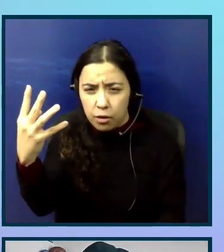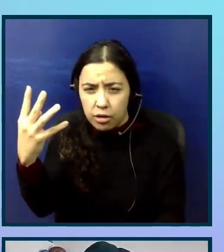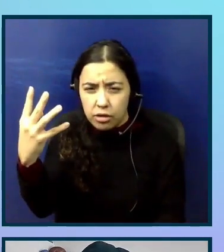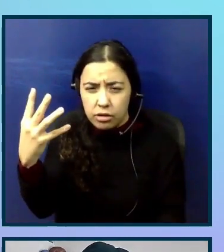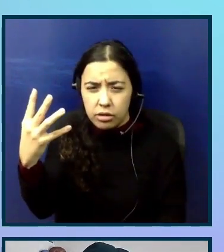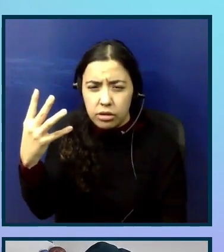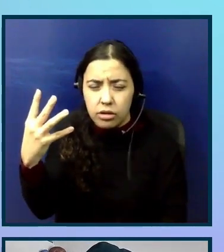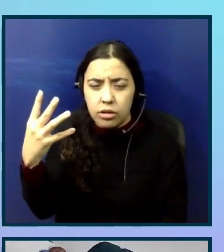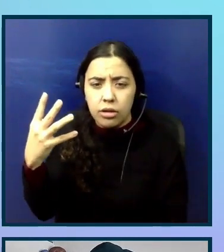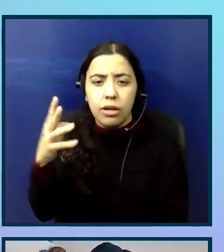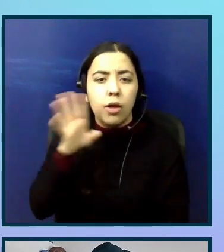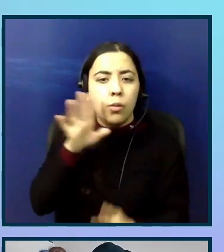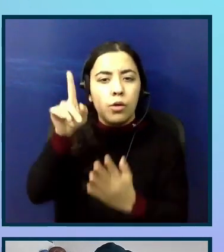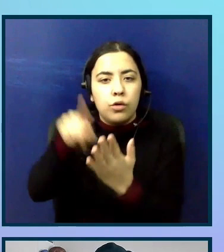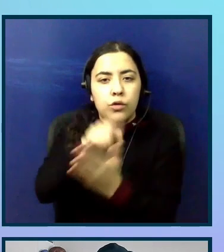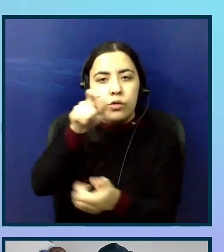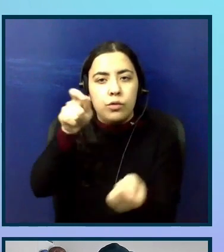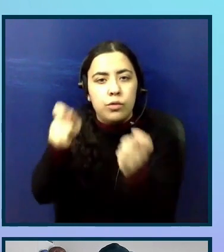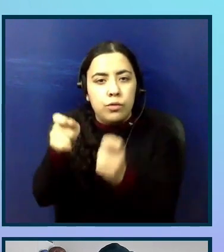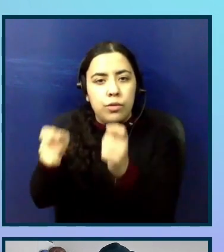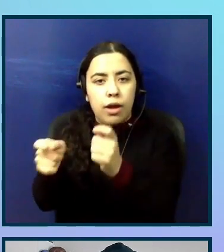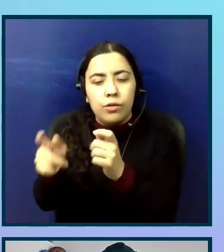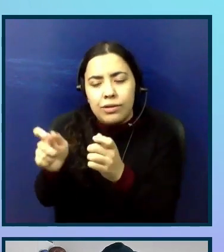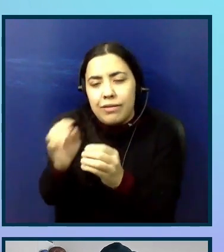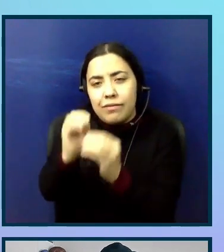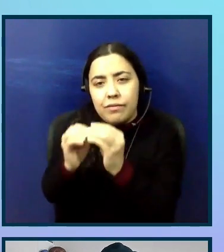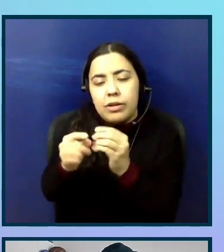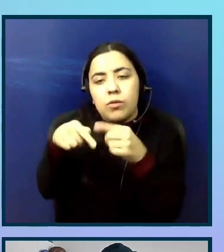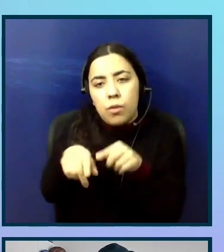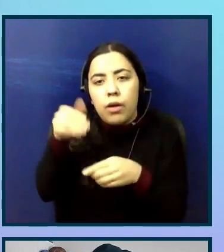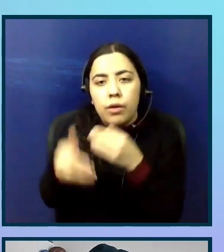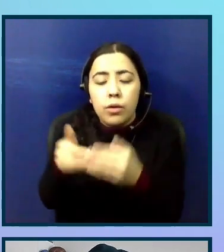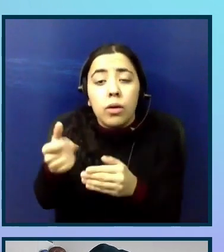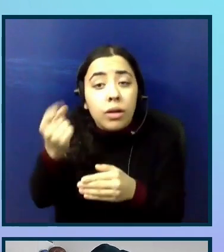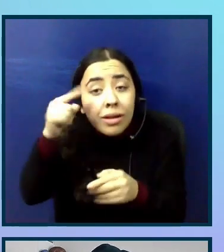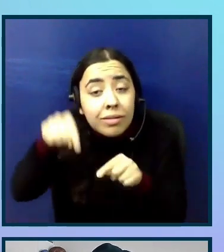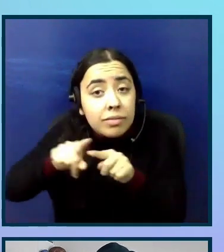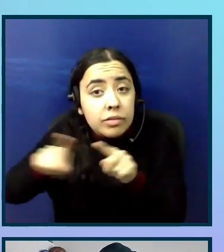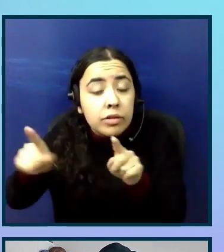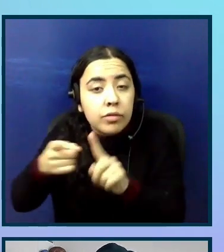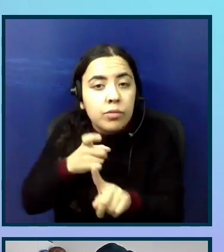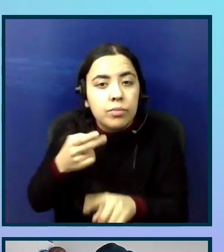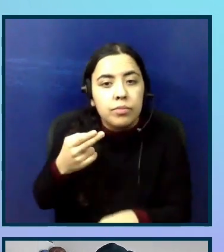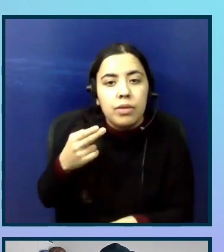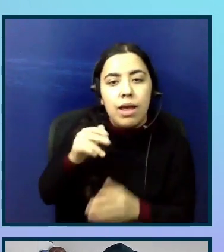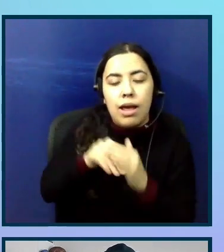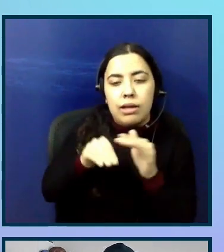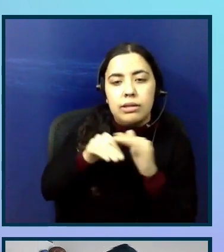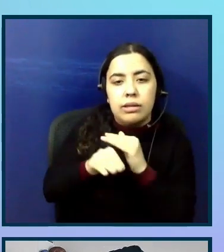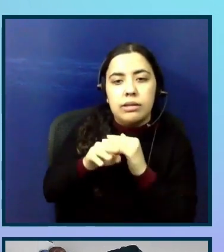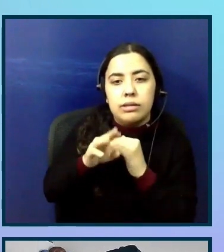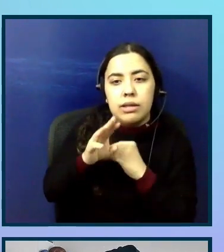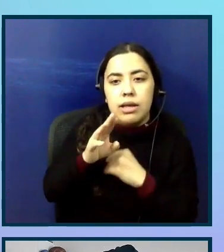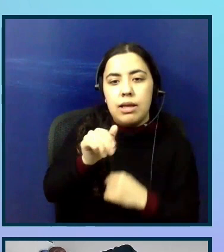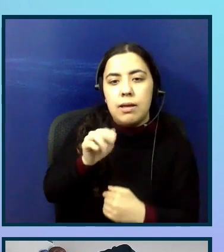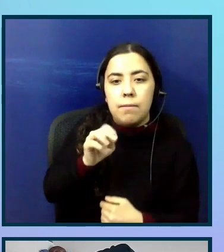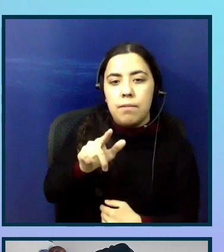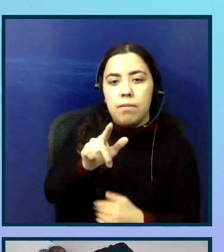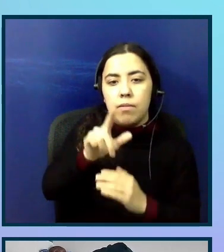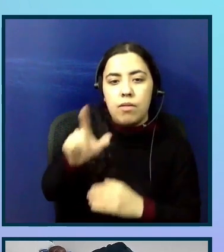it'll actually correct those and you can pick them as it go. Again, different than the accessibility automation library where we're doing testing, you're getting it right then and there.